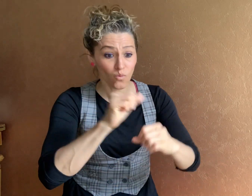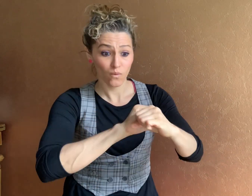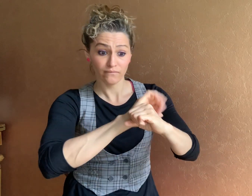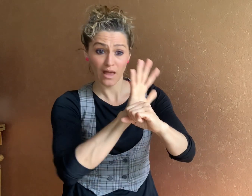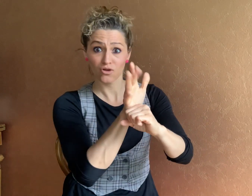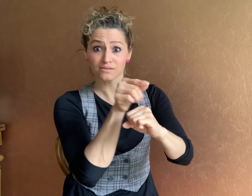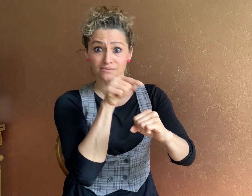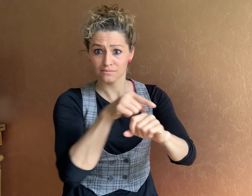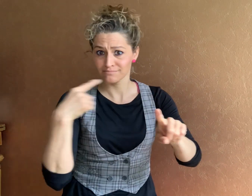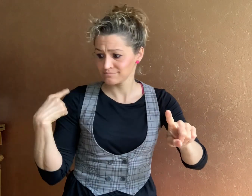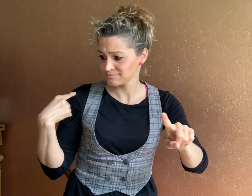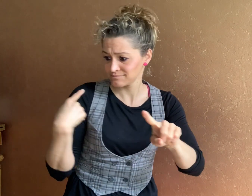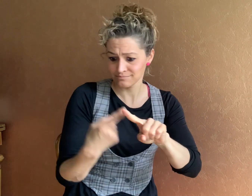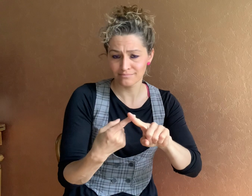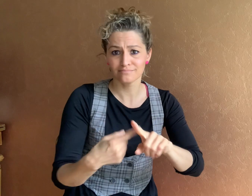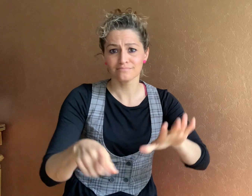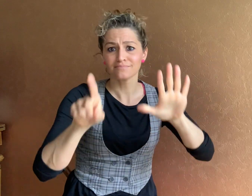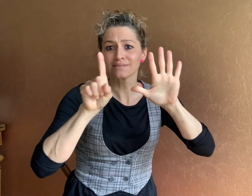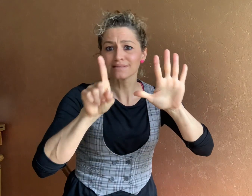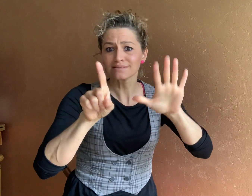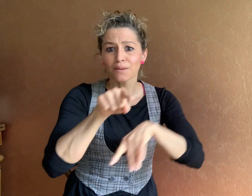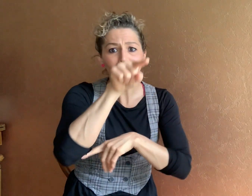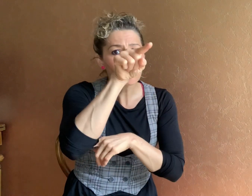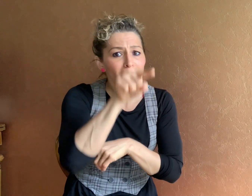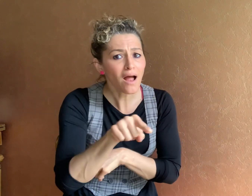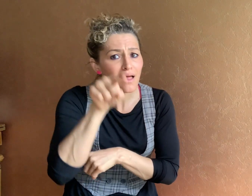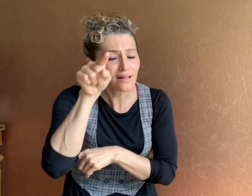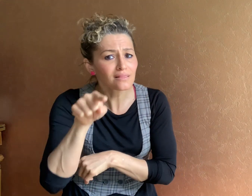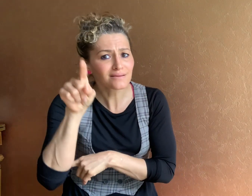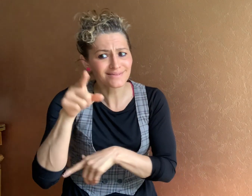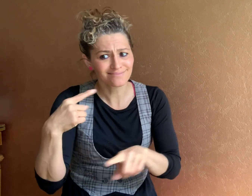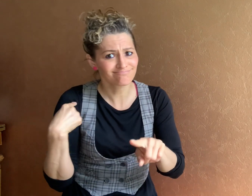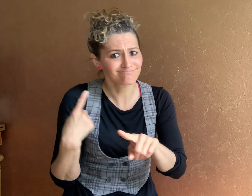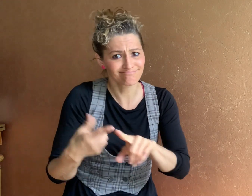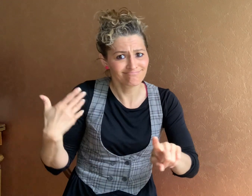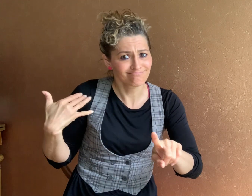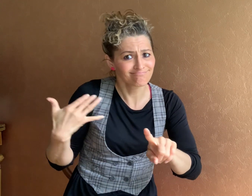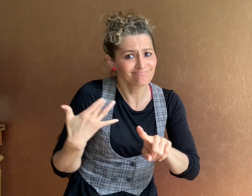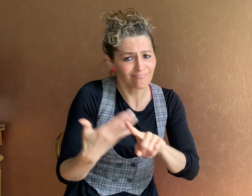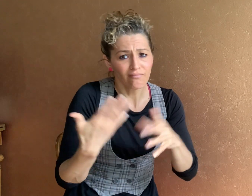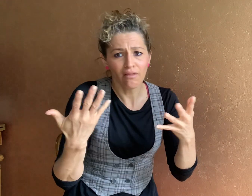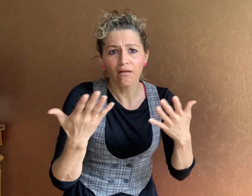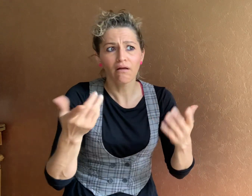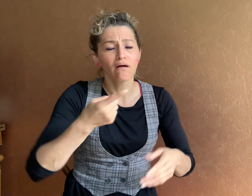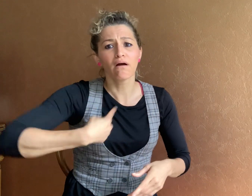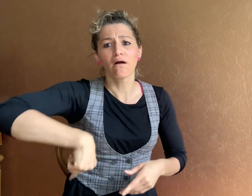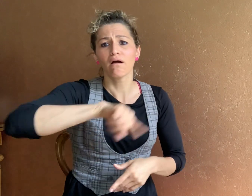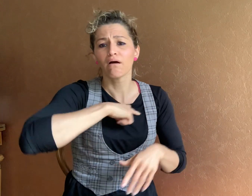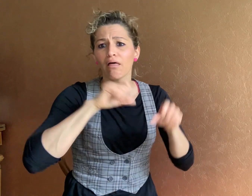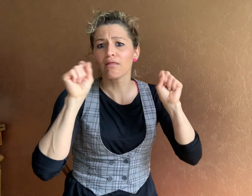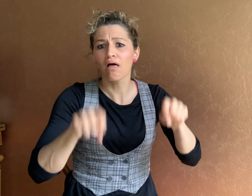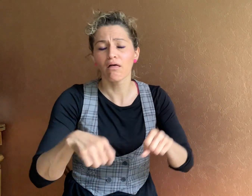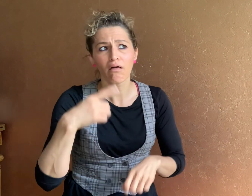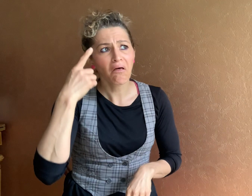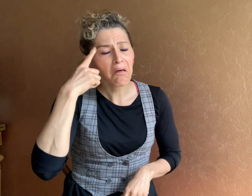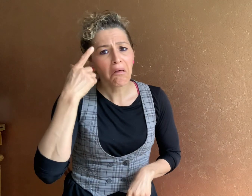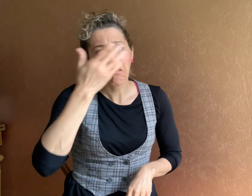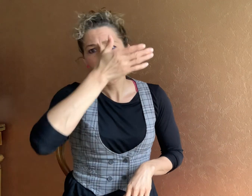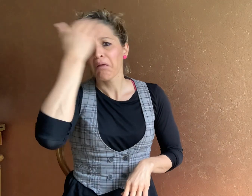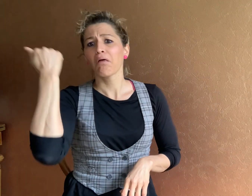for approximately 6 months and it is easy